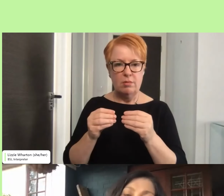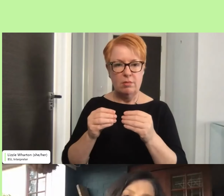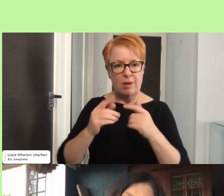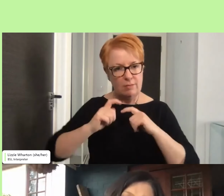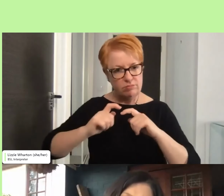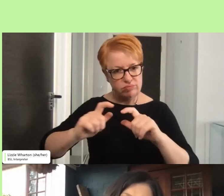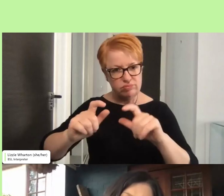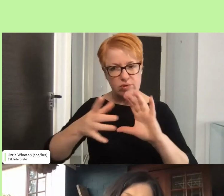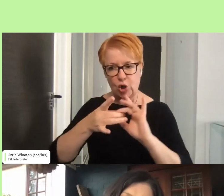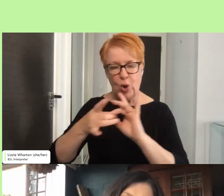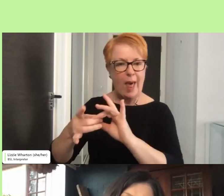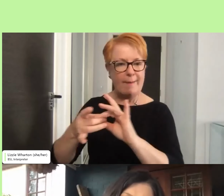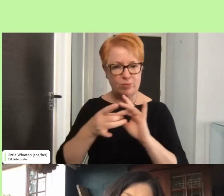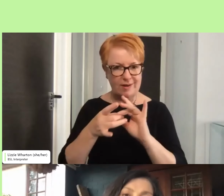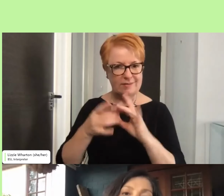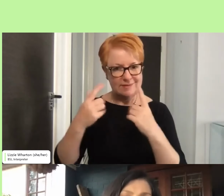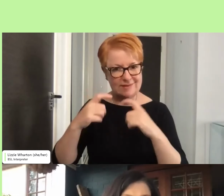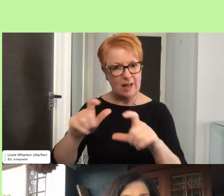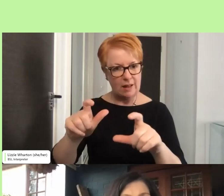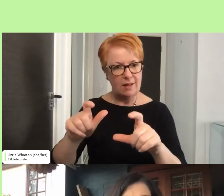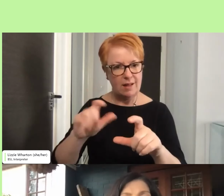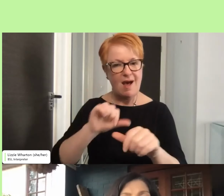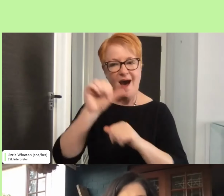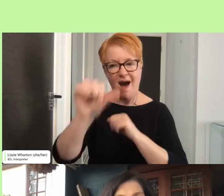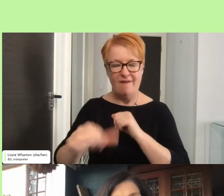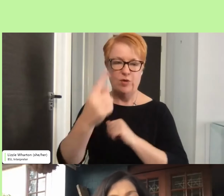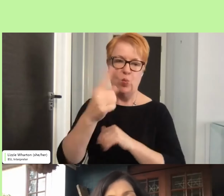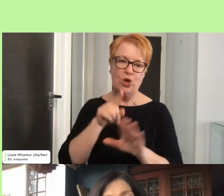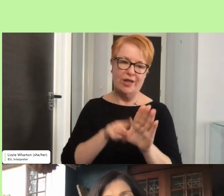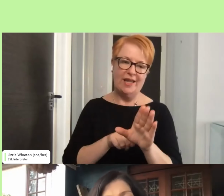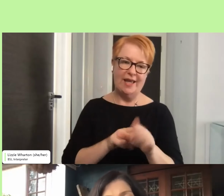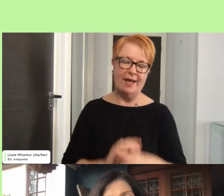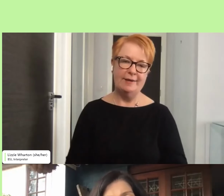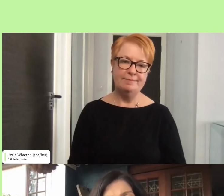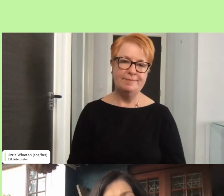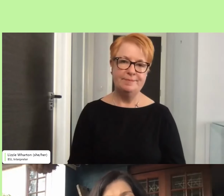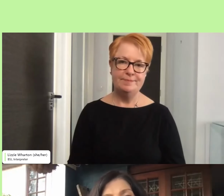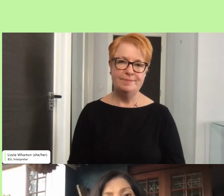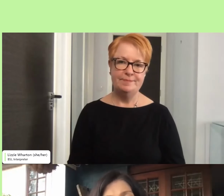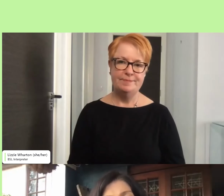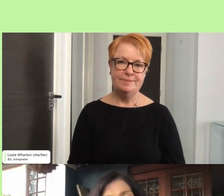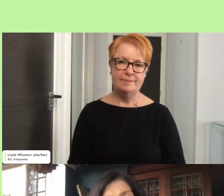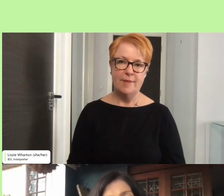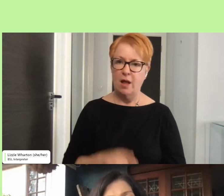you know, beyond that one year, and they tried, you know, they tried to figure out ways